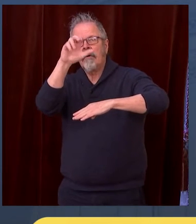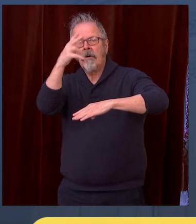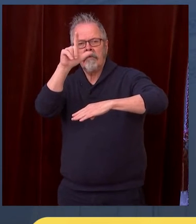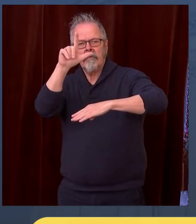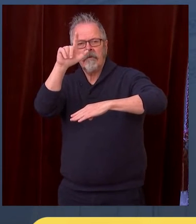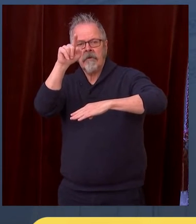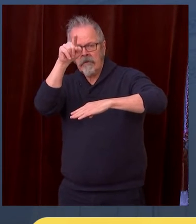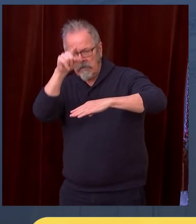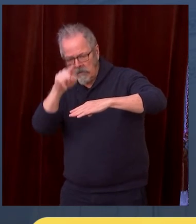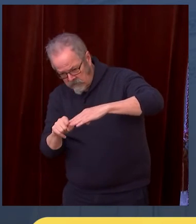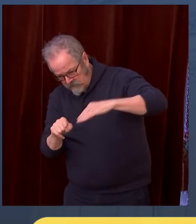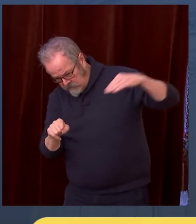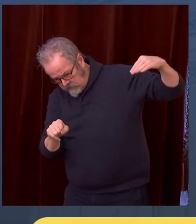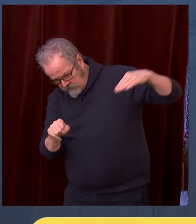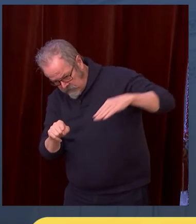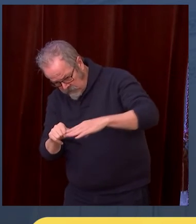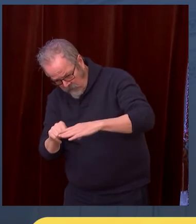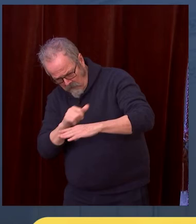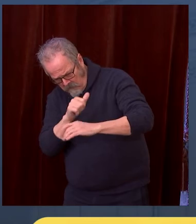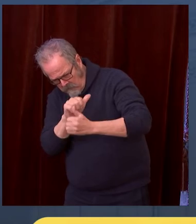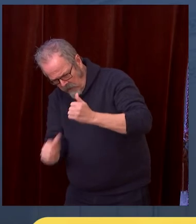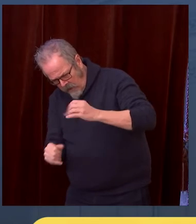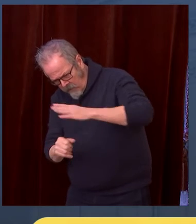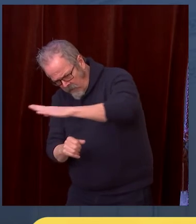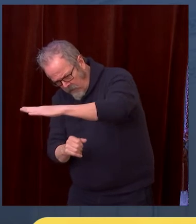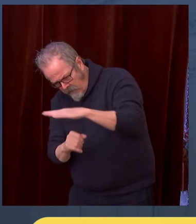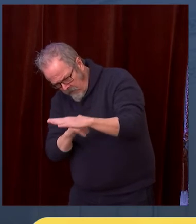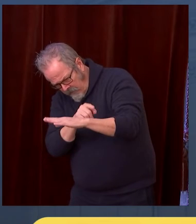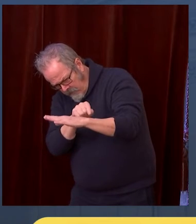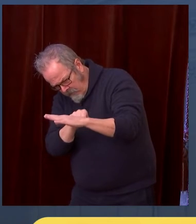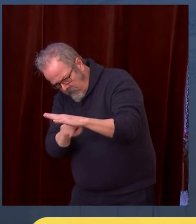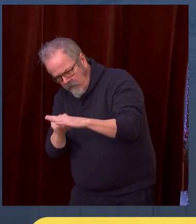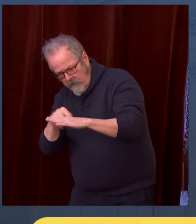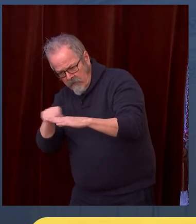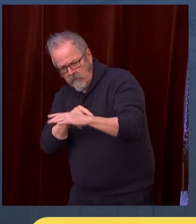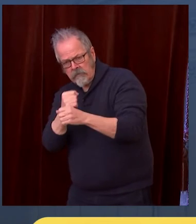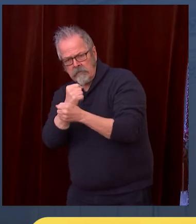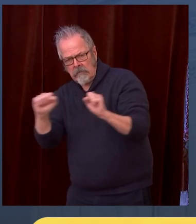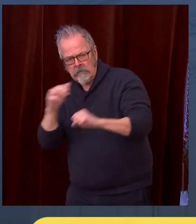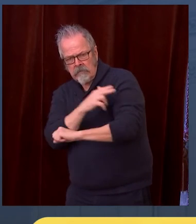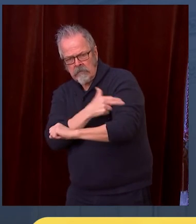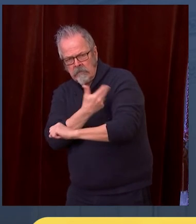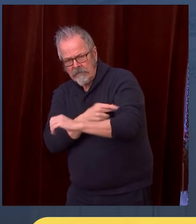We will be in a position to be able to reduce some of our requirements and